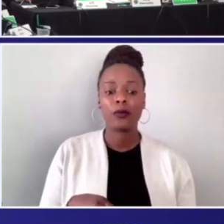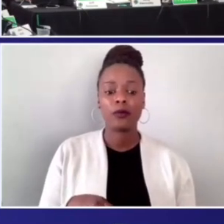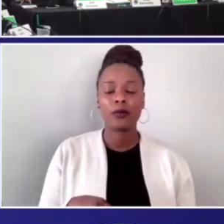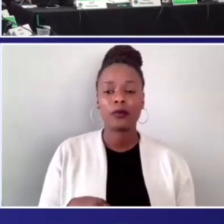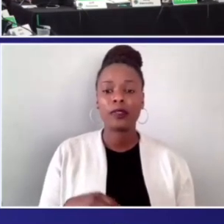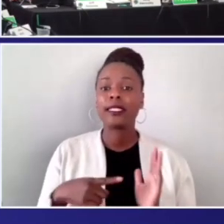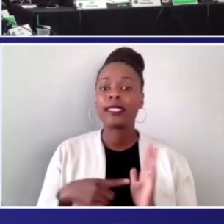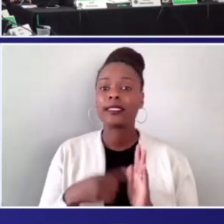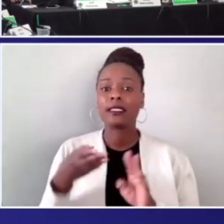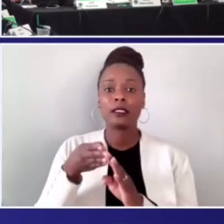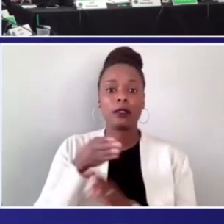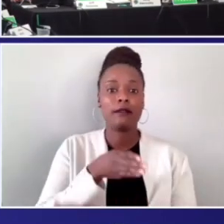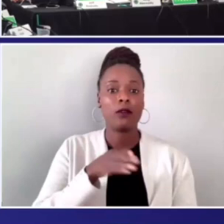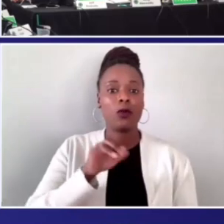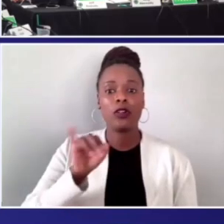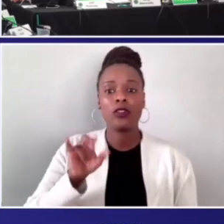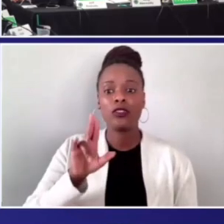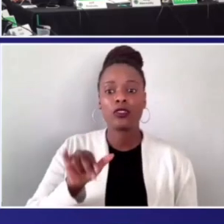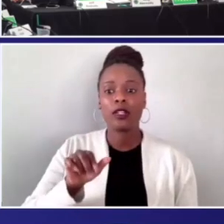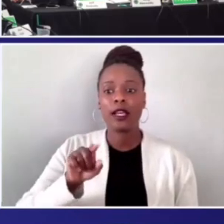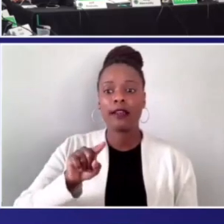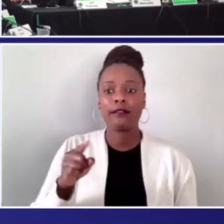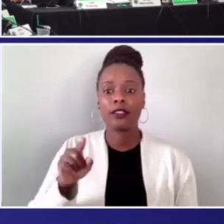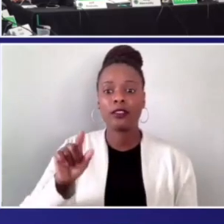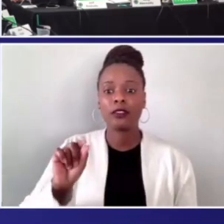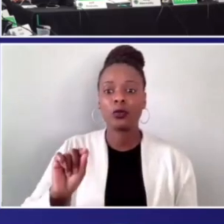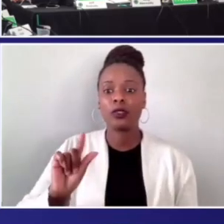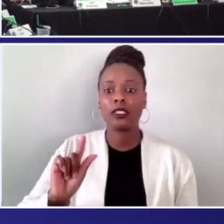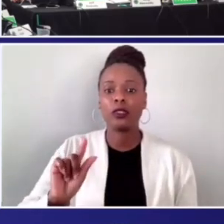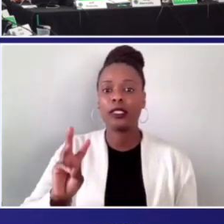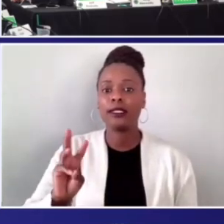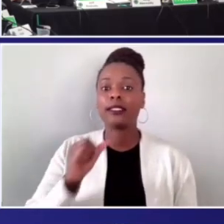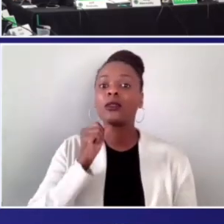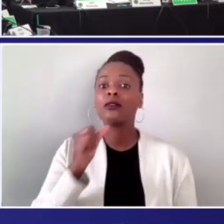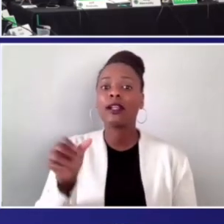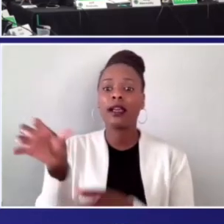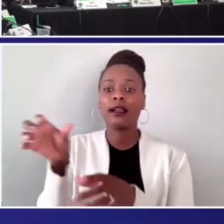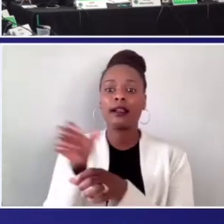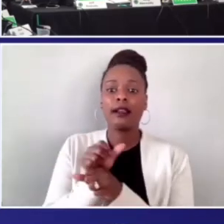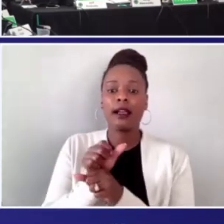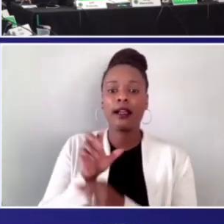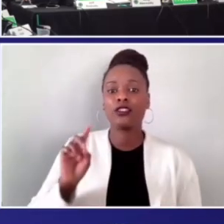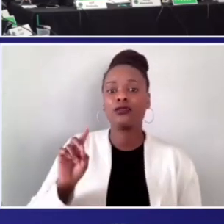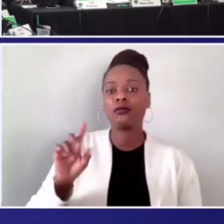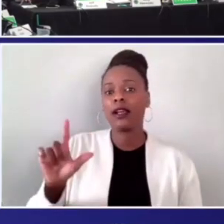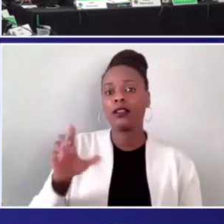2026, who have not received a Direct Loan on or after July 1, 2026.